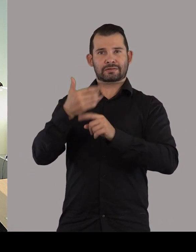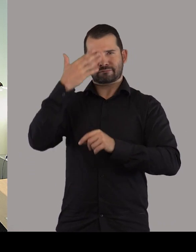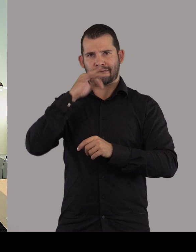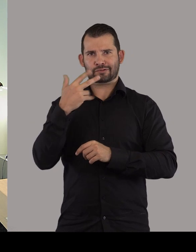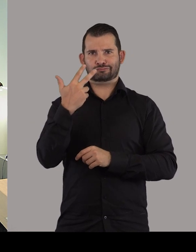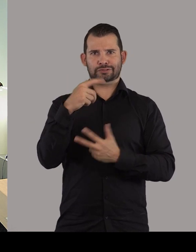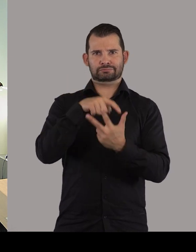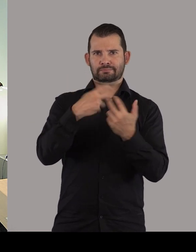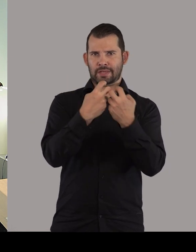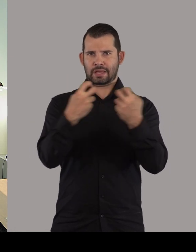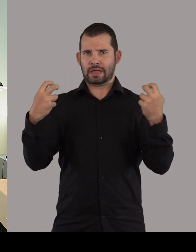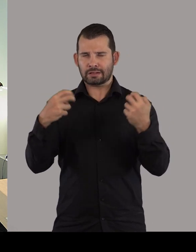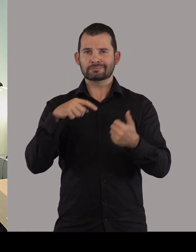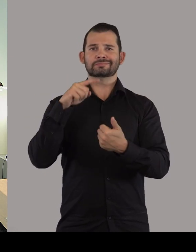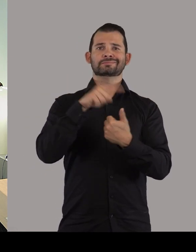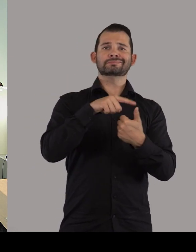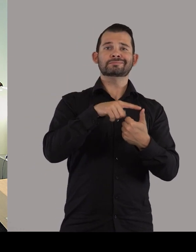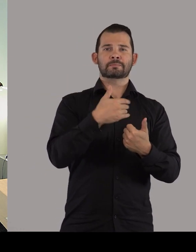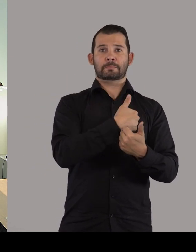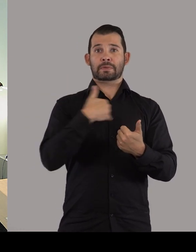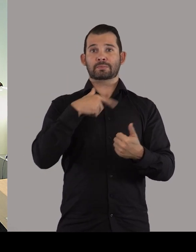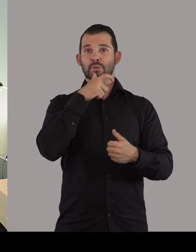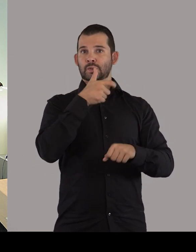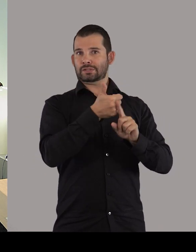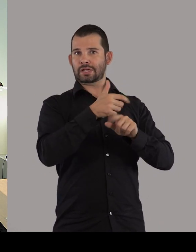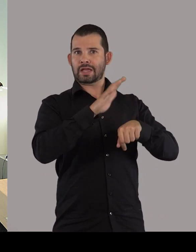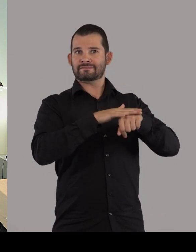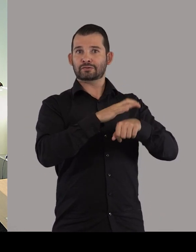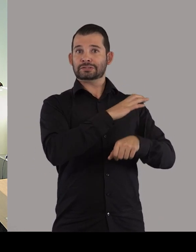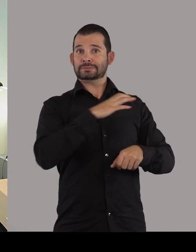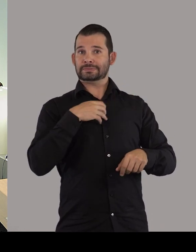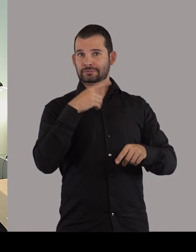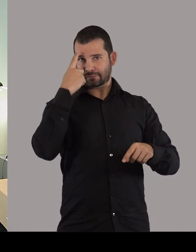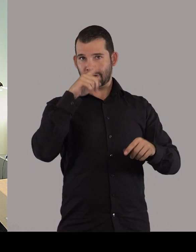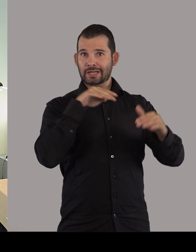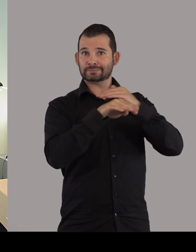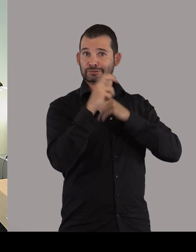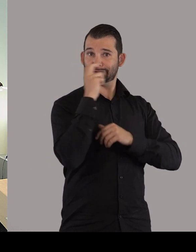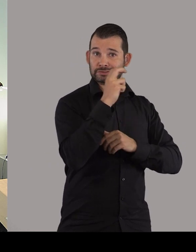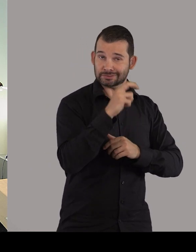a member of the Advisory Committee on Accessible Transit; a TTC employee;